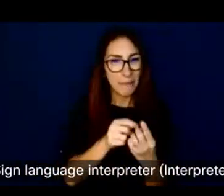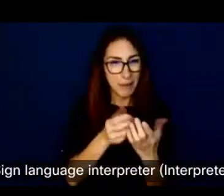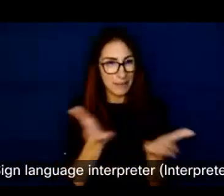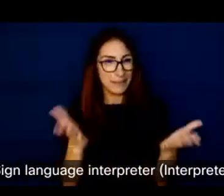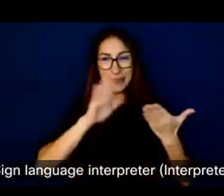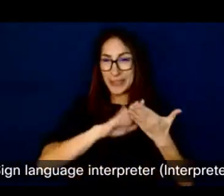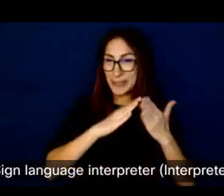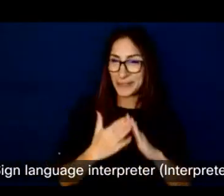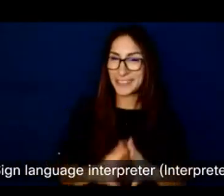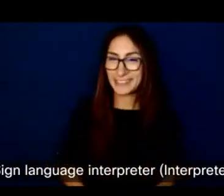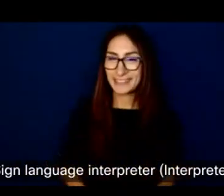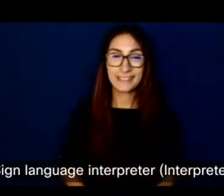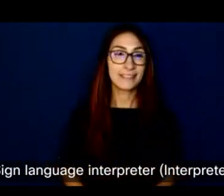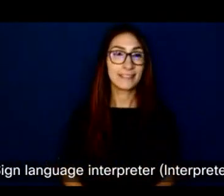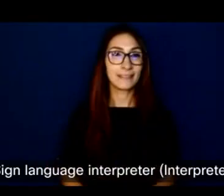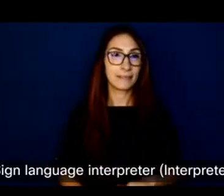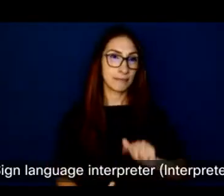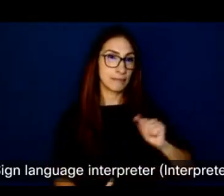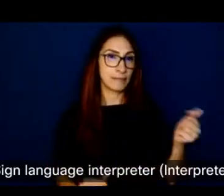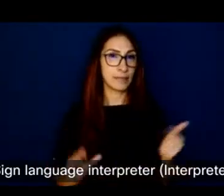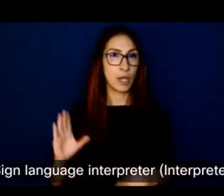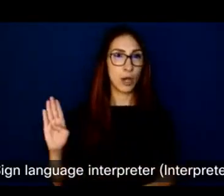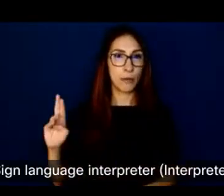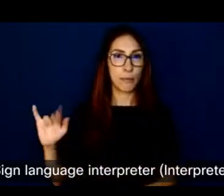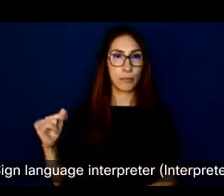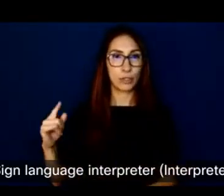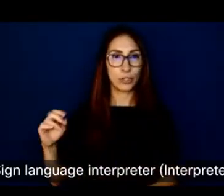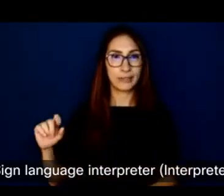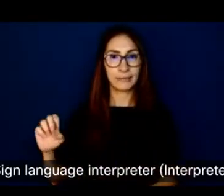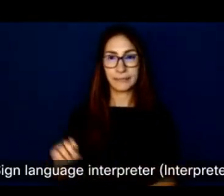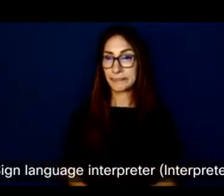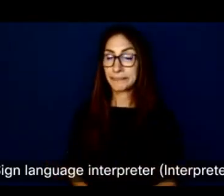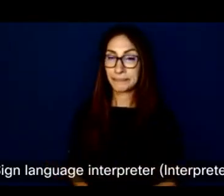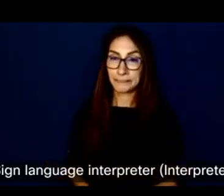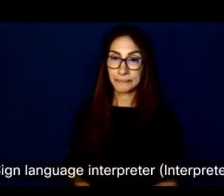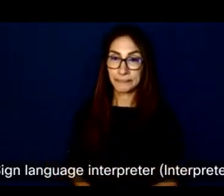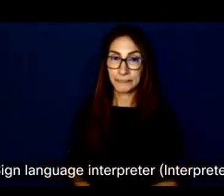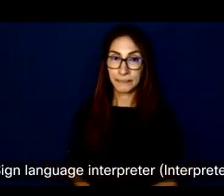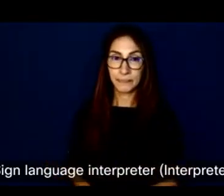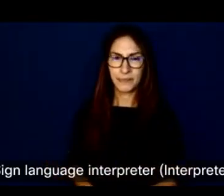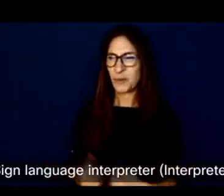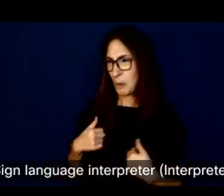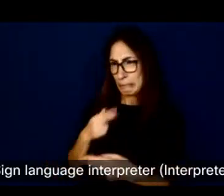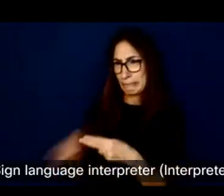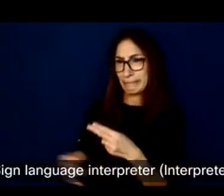I think just to add to that real quickly as well, Terri is, as you talk about the buddy system for